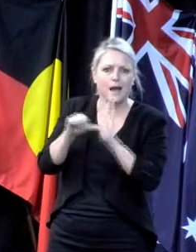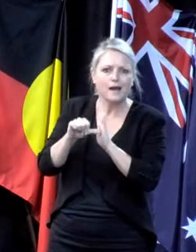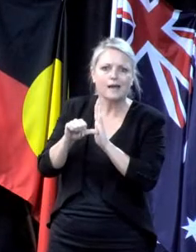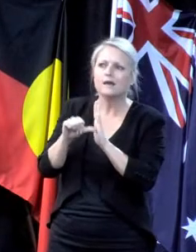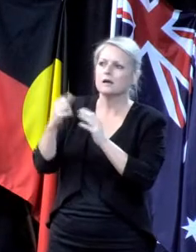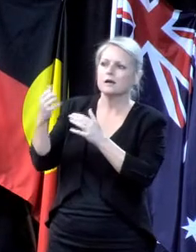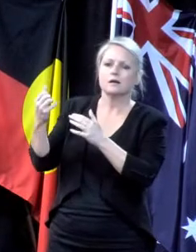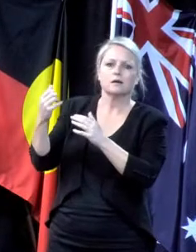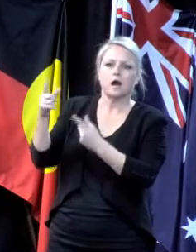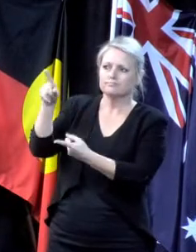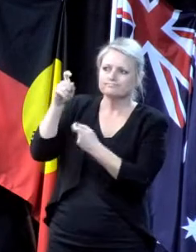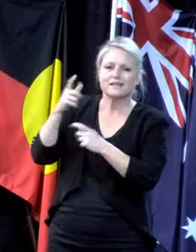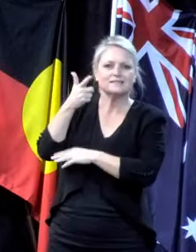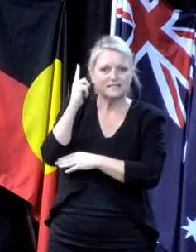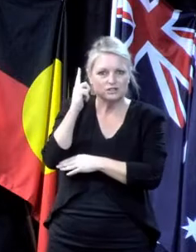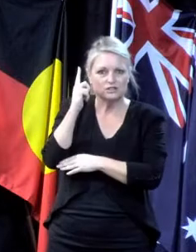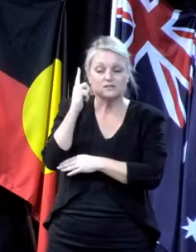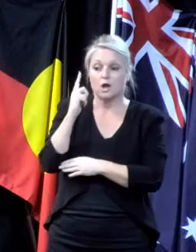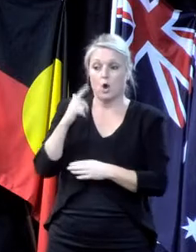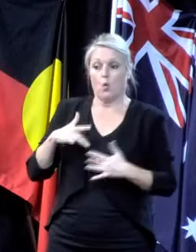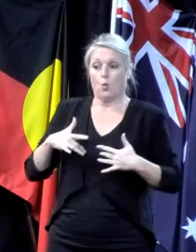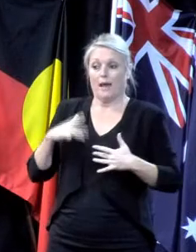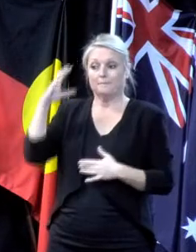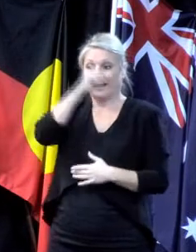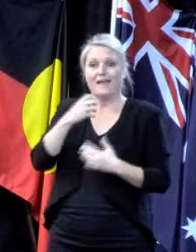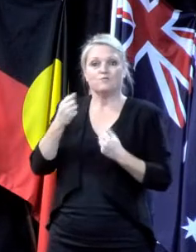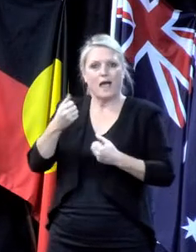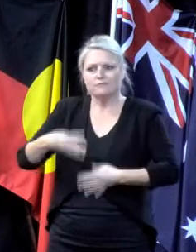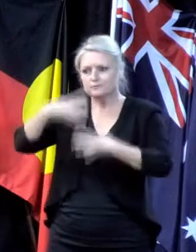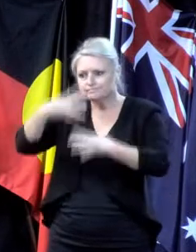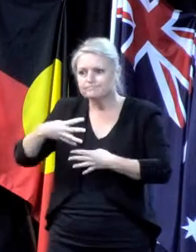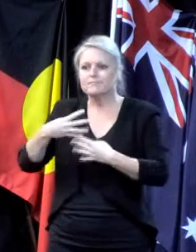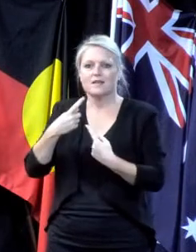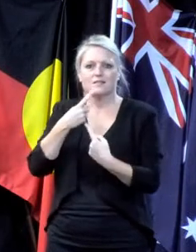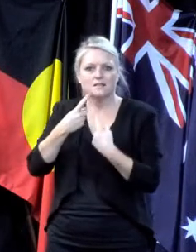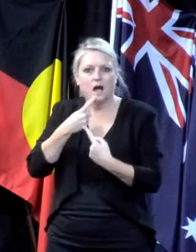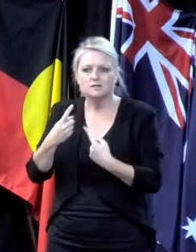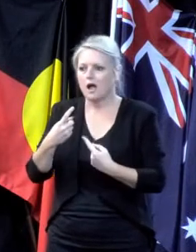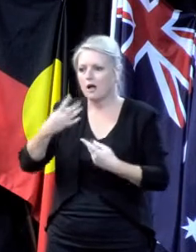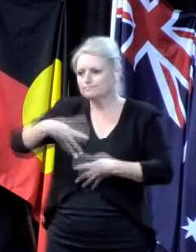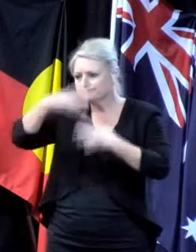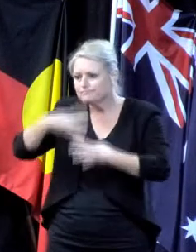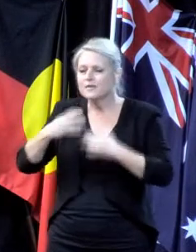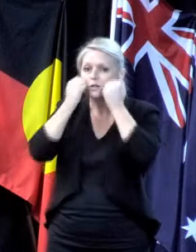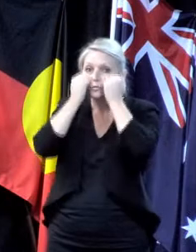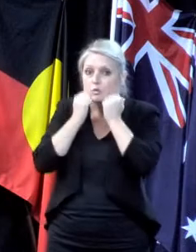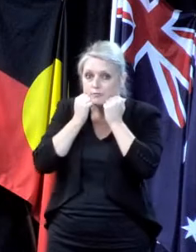We have the data, we have the NCC tool. It exists. And if we implement this, the data will reflect